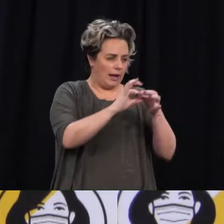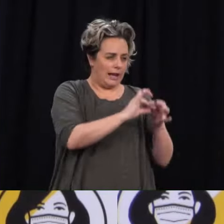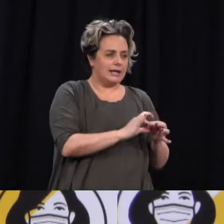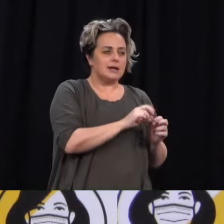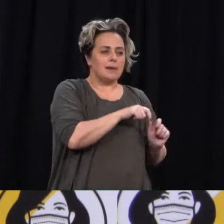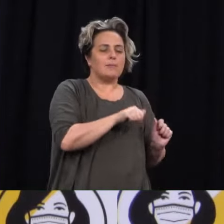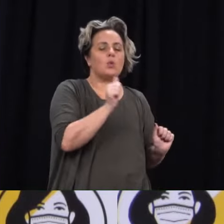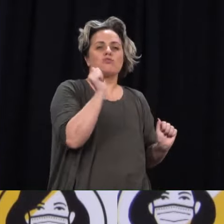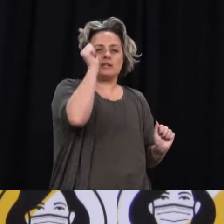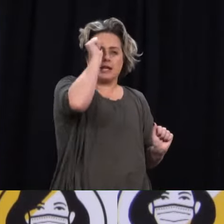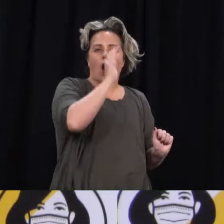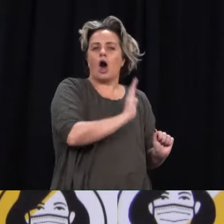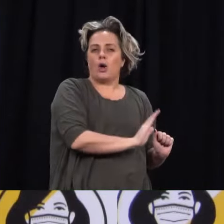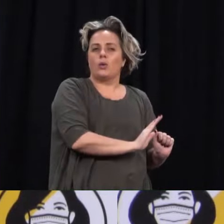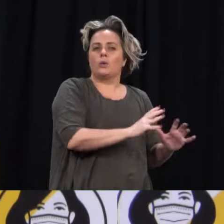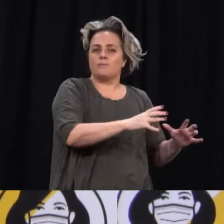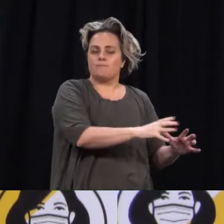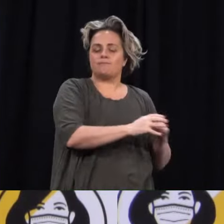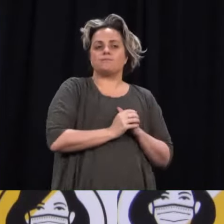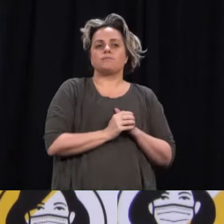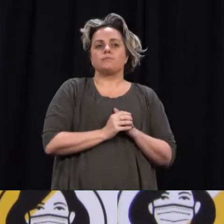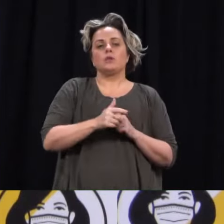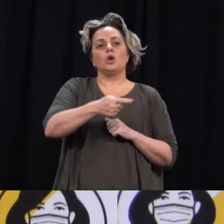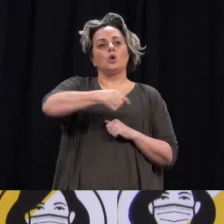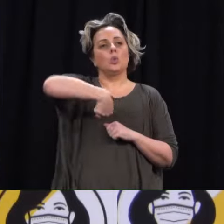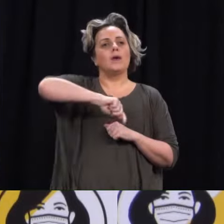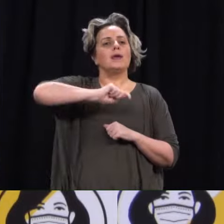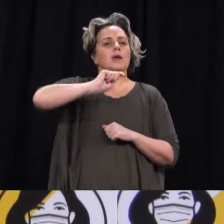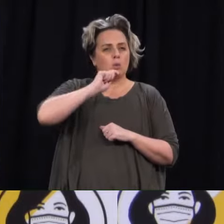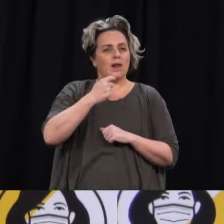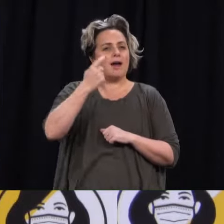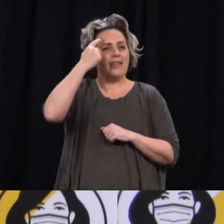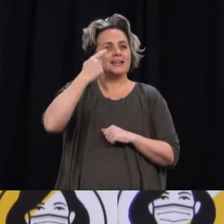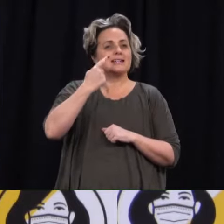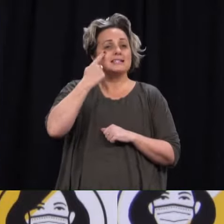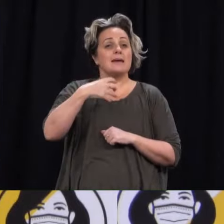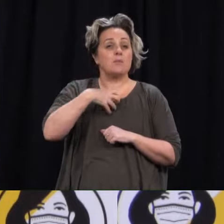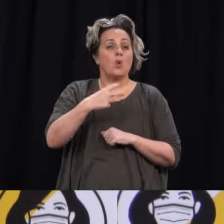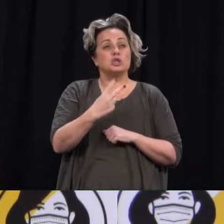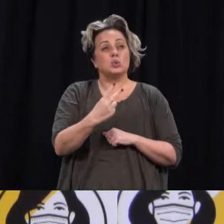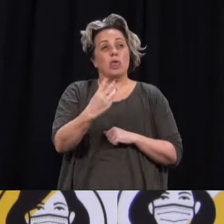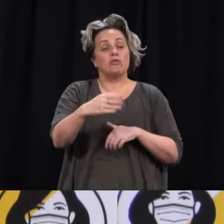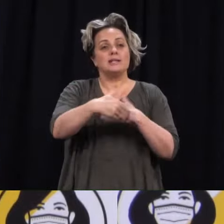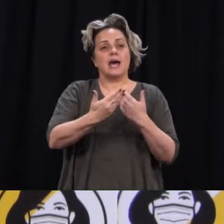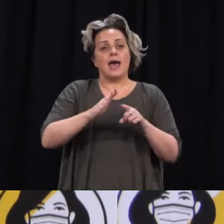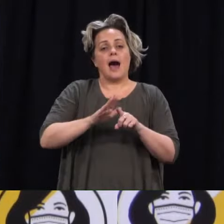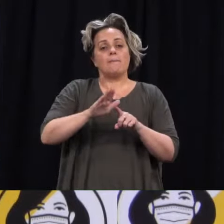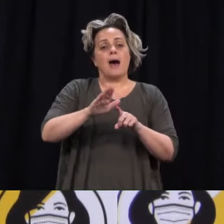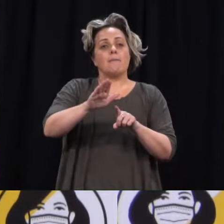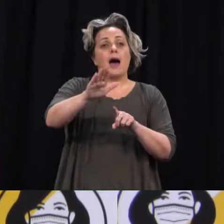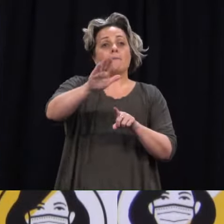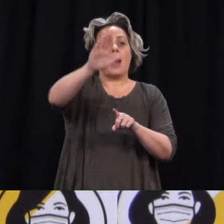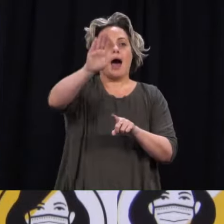numbers, that is good. We are also seeing the vast majority